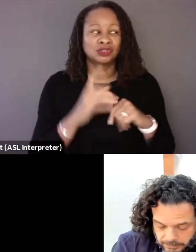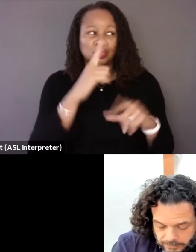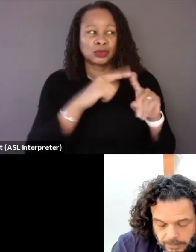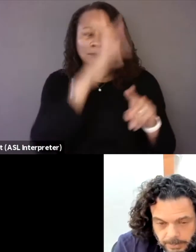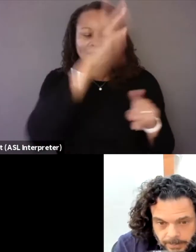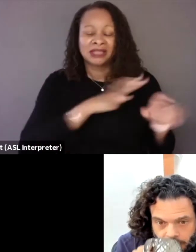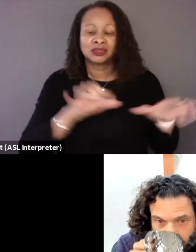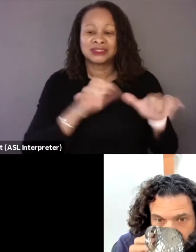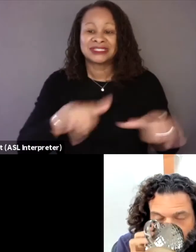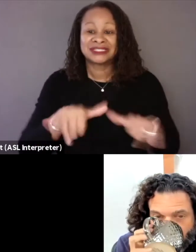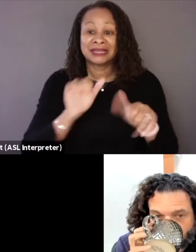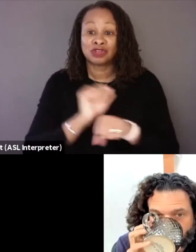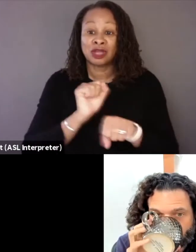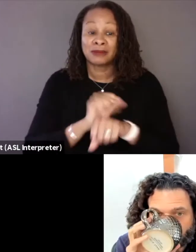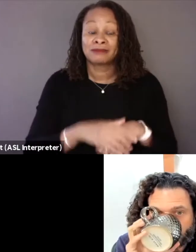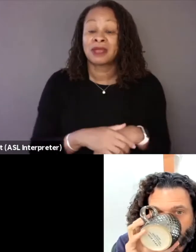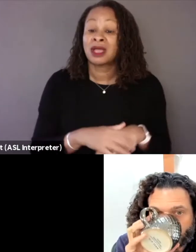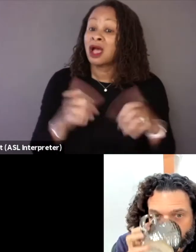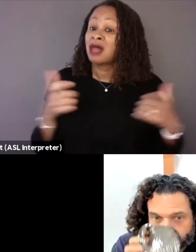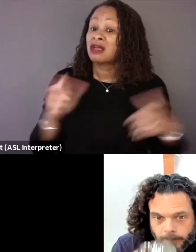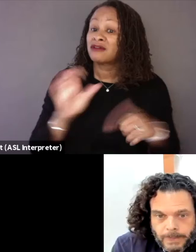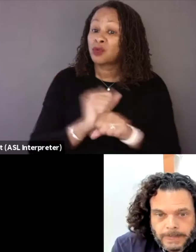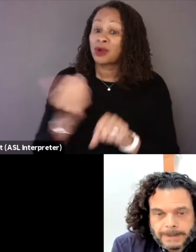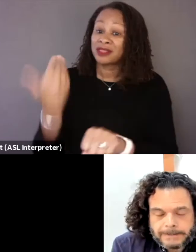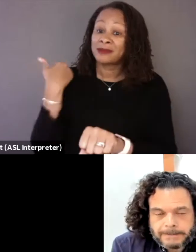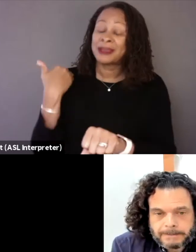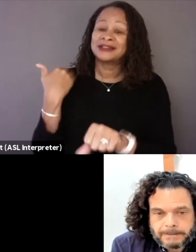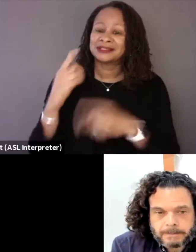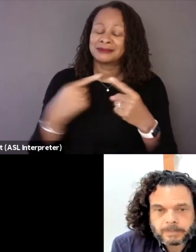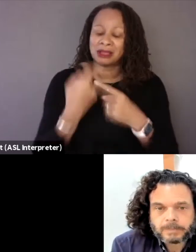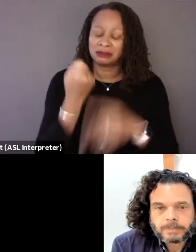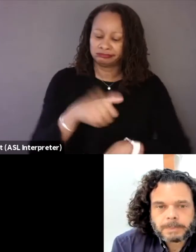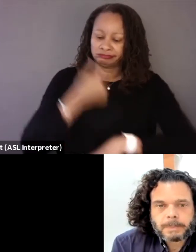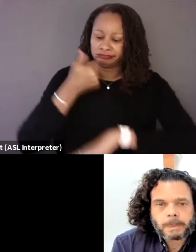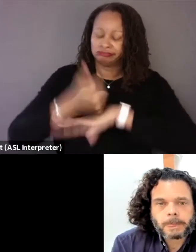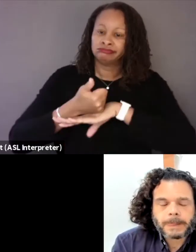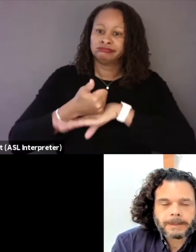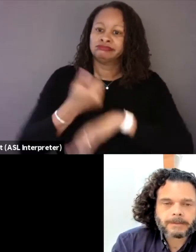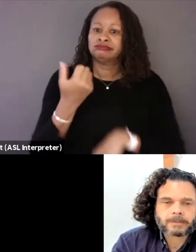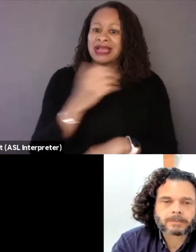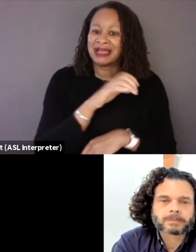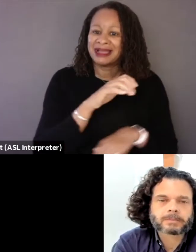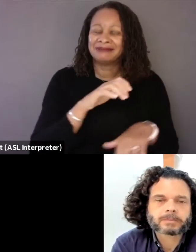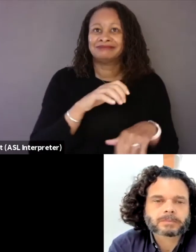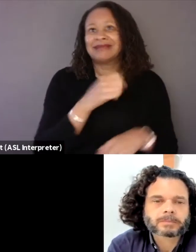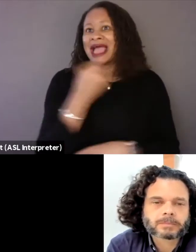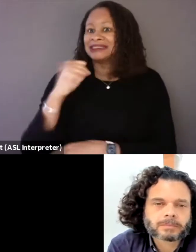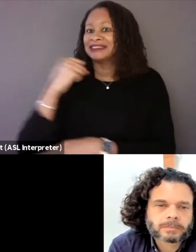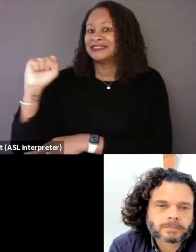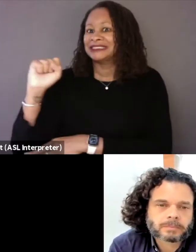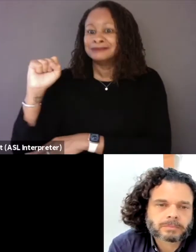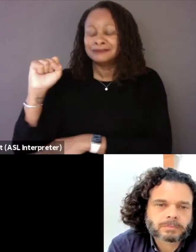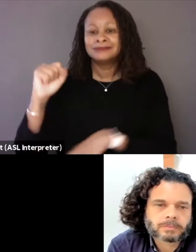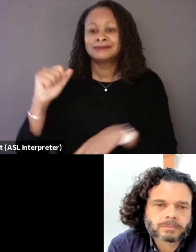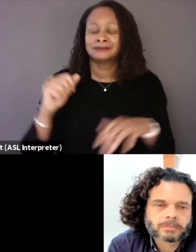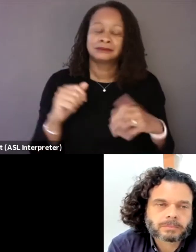A lot of your work in the past has been about activism, journalism, activism, filmmaking, why this particular story now?